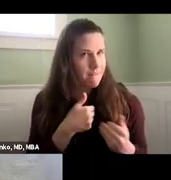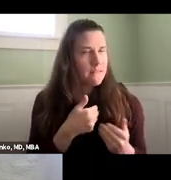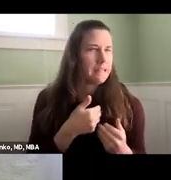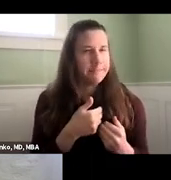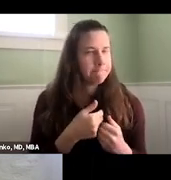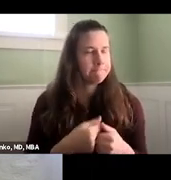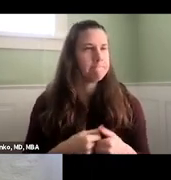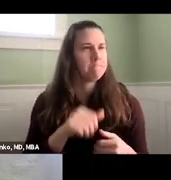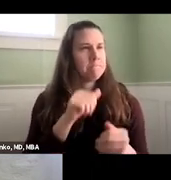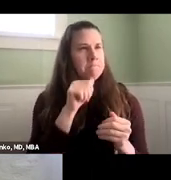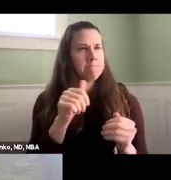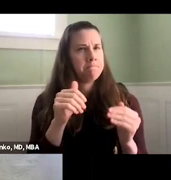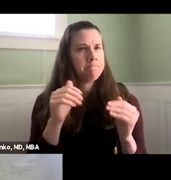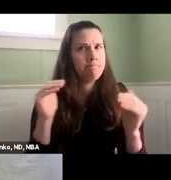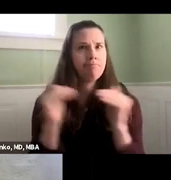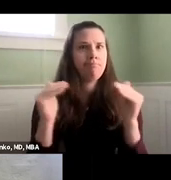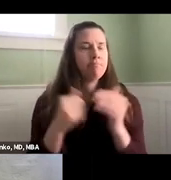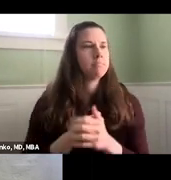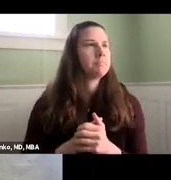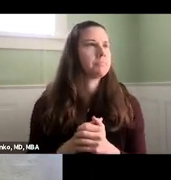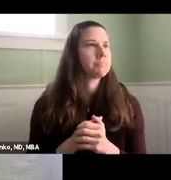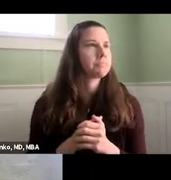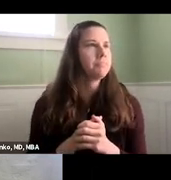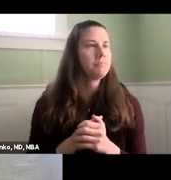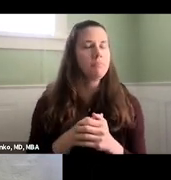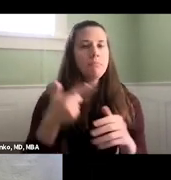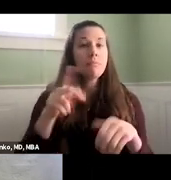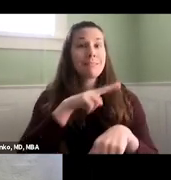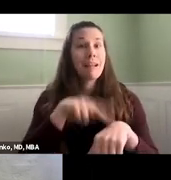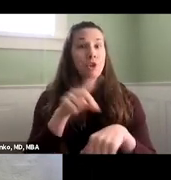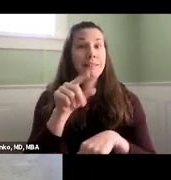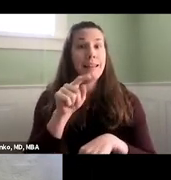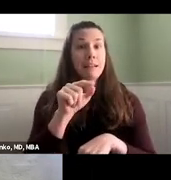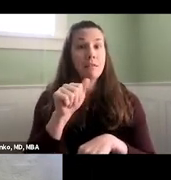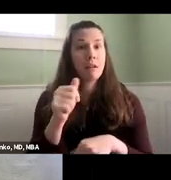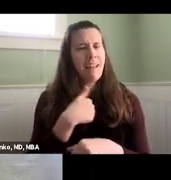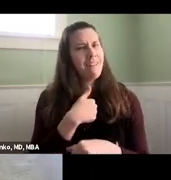data sets, the quality of data that has been collected, and often we do not have as much